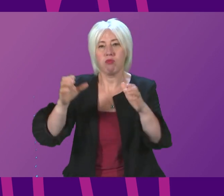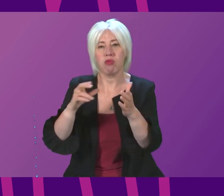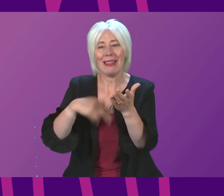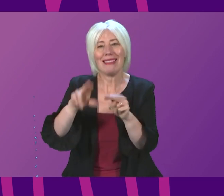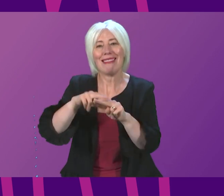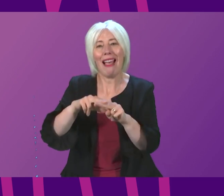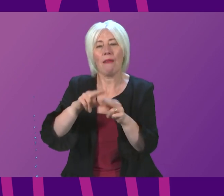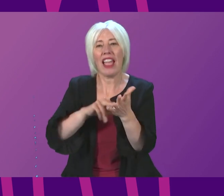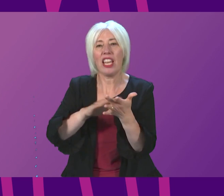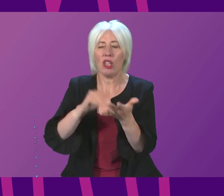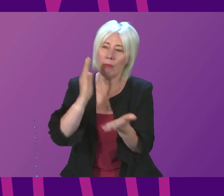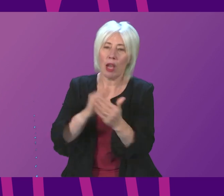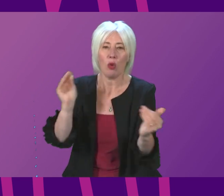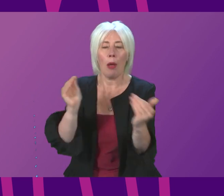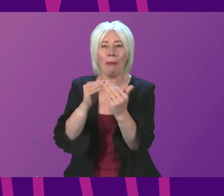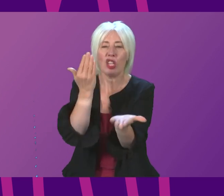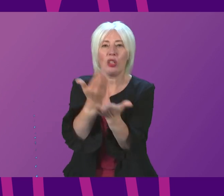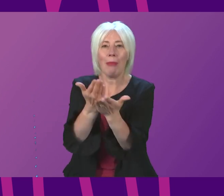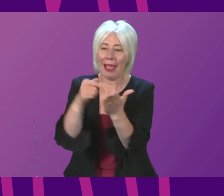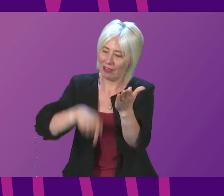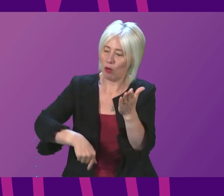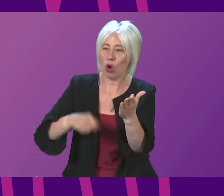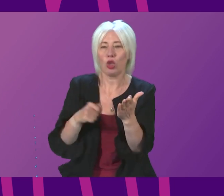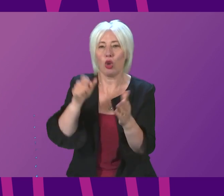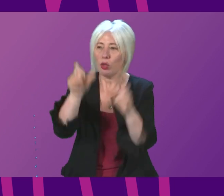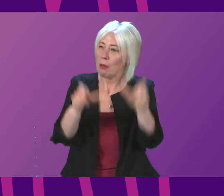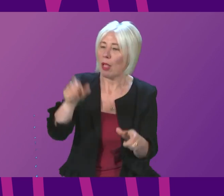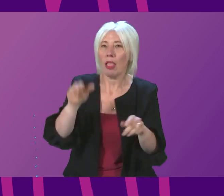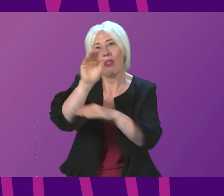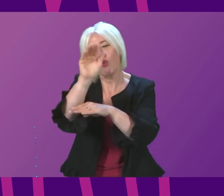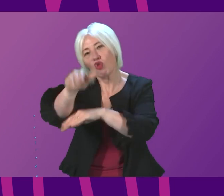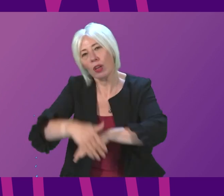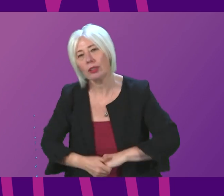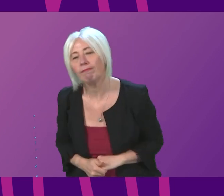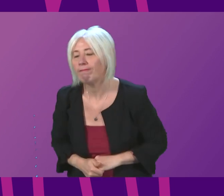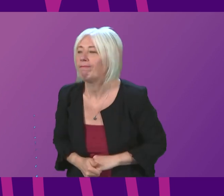so that it can meet the demands of the people of Scotland in the years to come. That concludes First Minister’s question time.